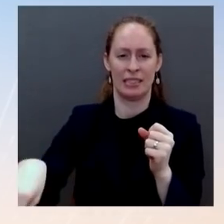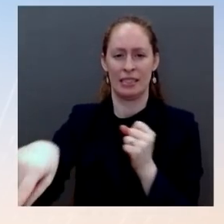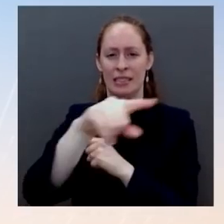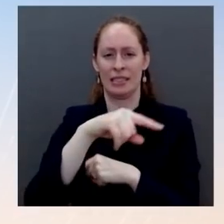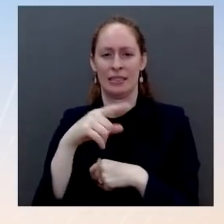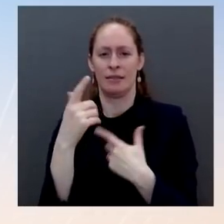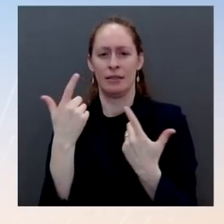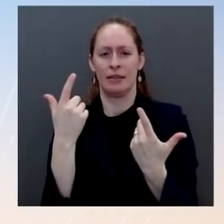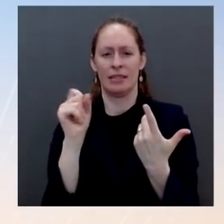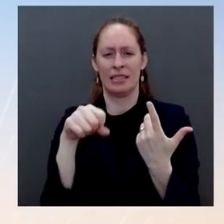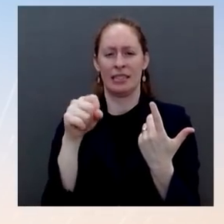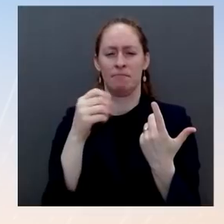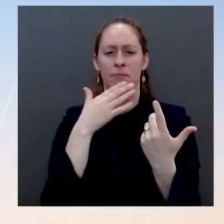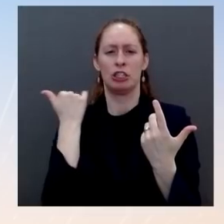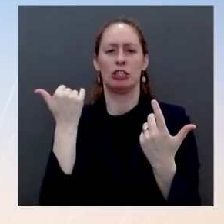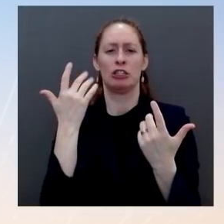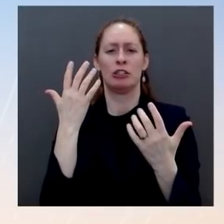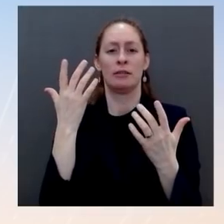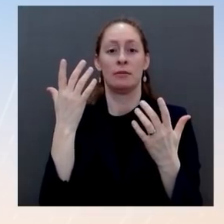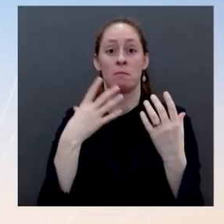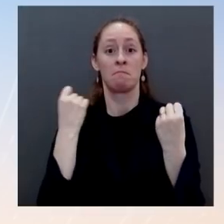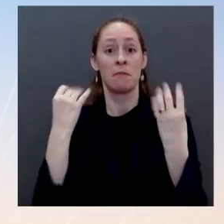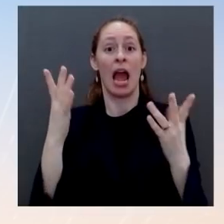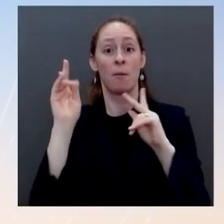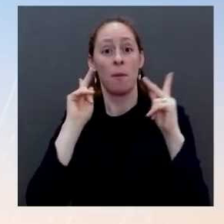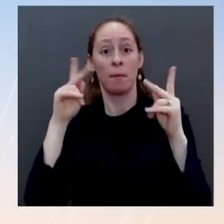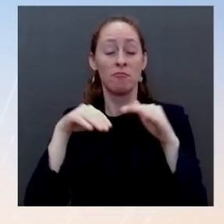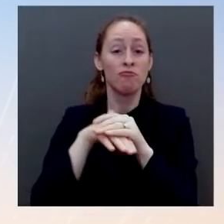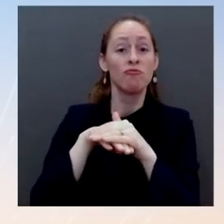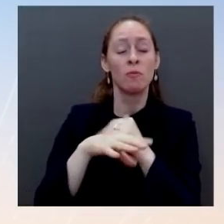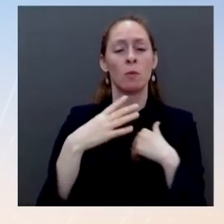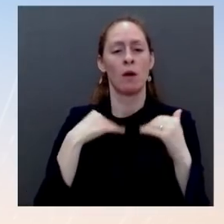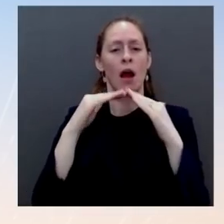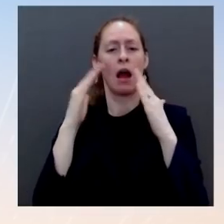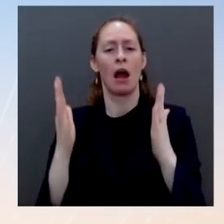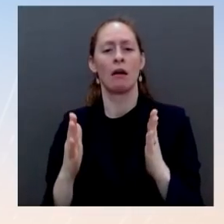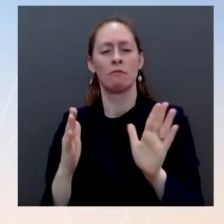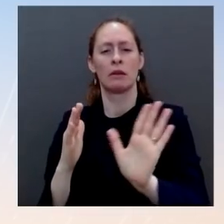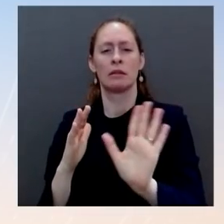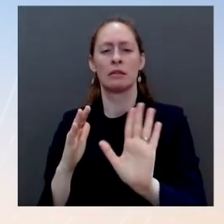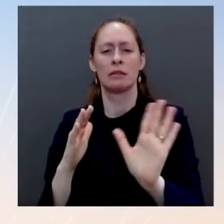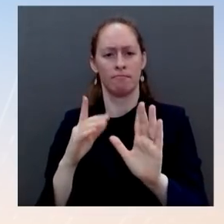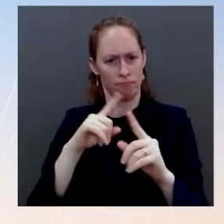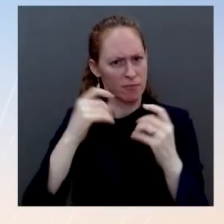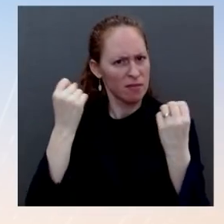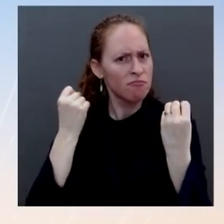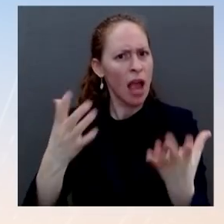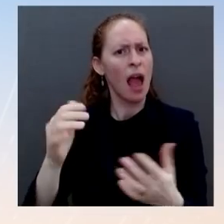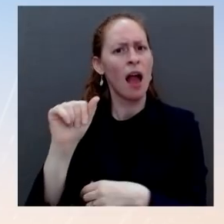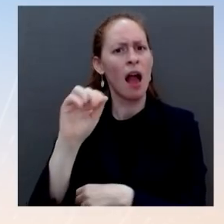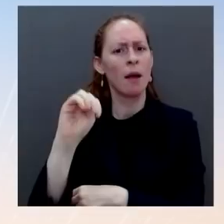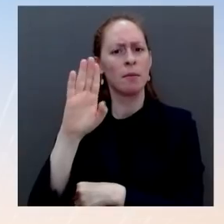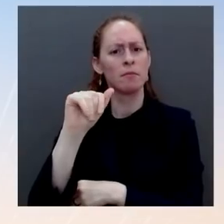as to why they're different. They are typically all different, and I expect they will continue to be. The Press: Okay. And on air travel: